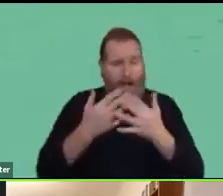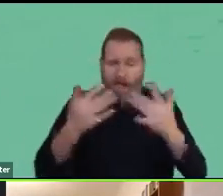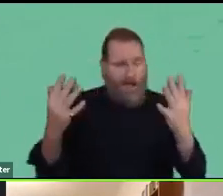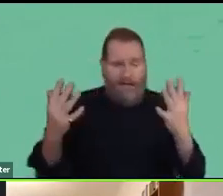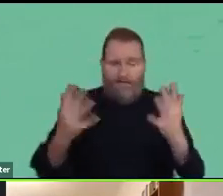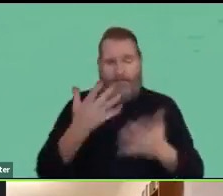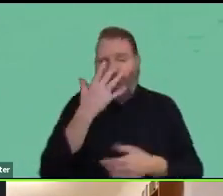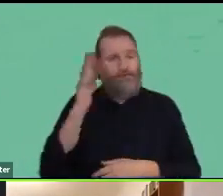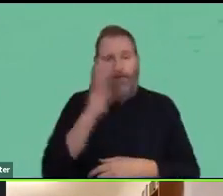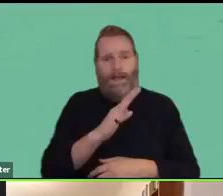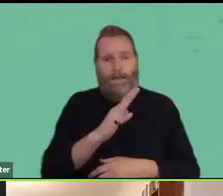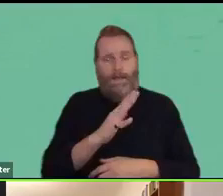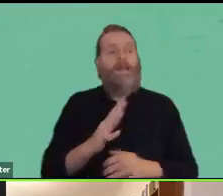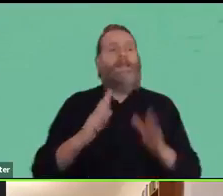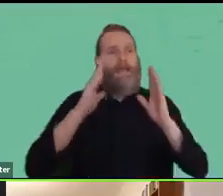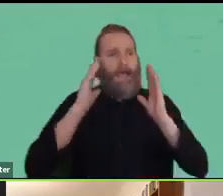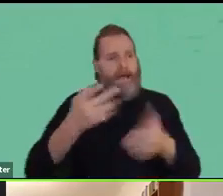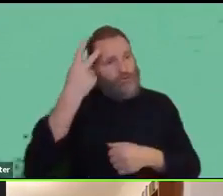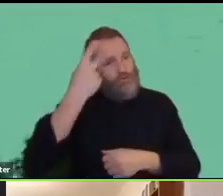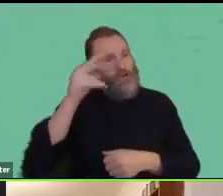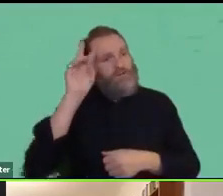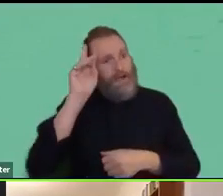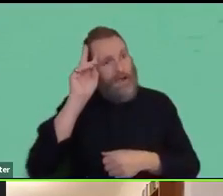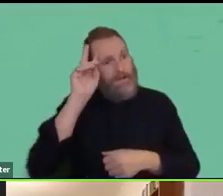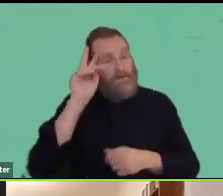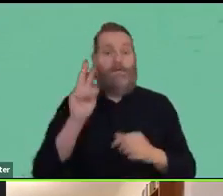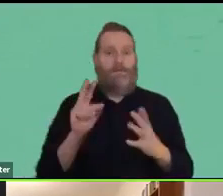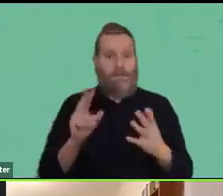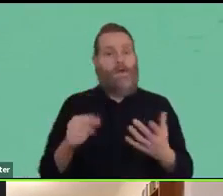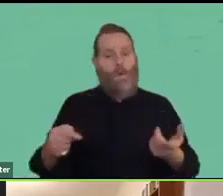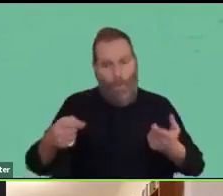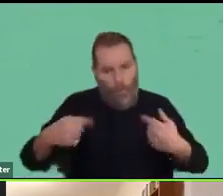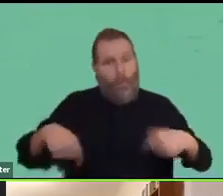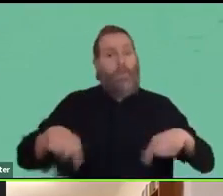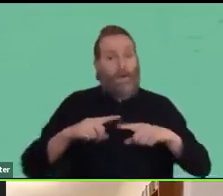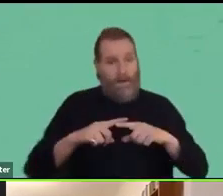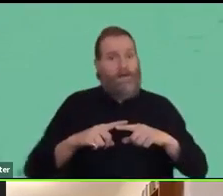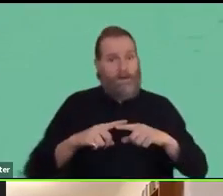do a U-turn we are prepared with our colleagues and other unions to try to force them to do that